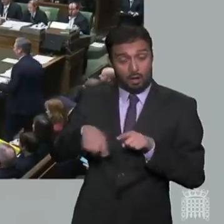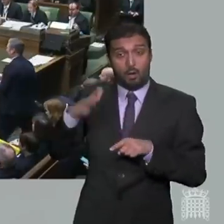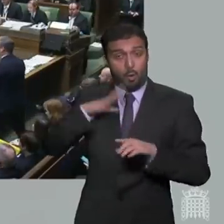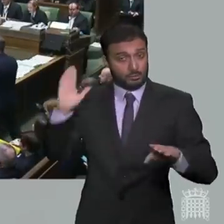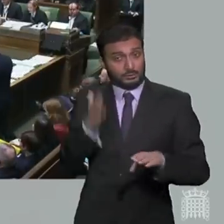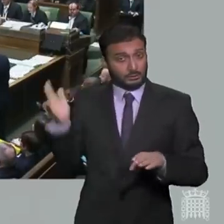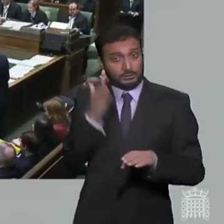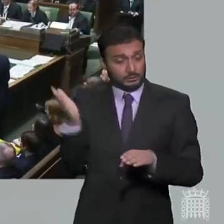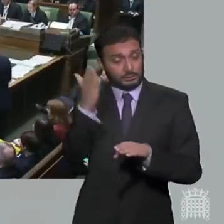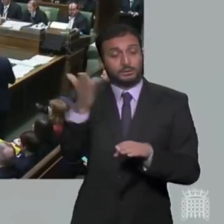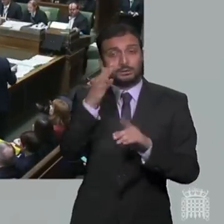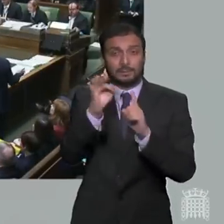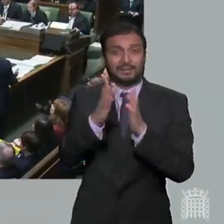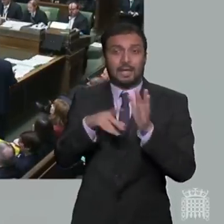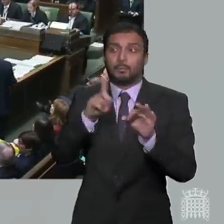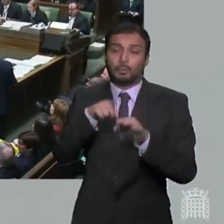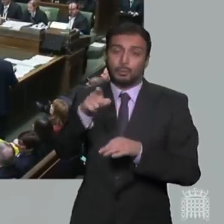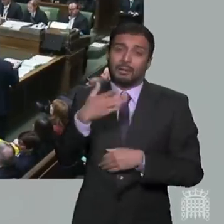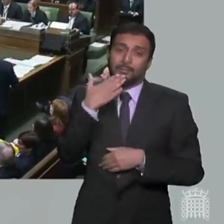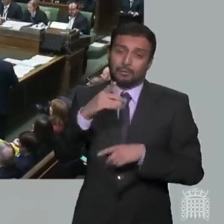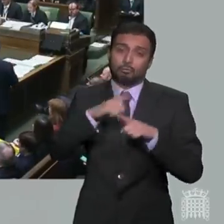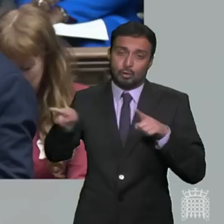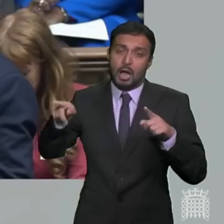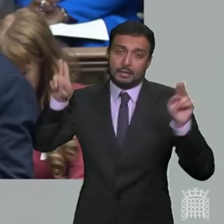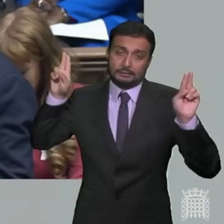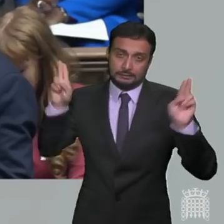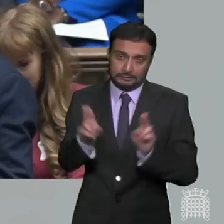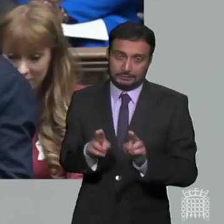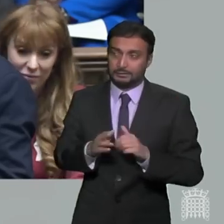Keir Starmer There is only one party that crashed on the